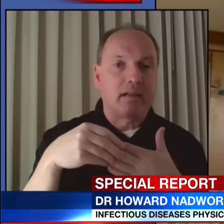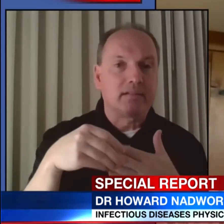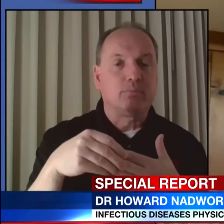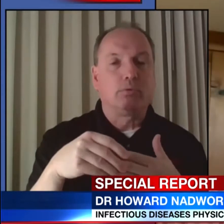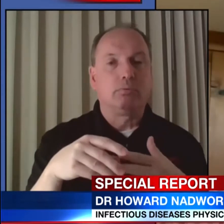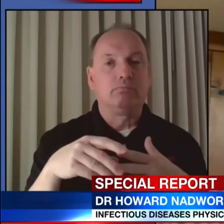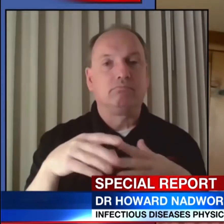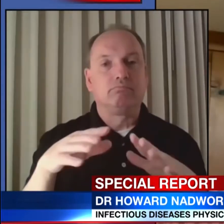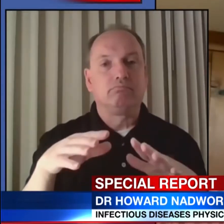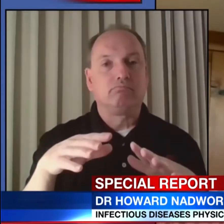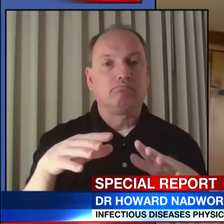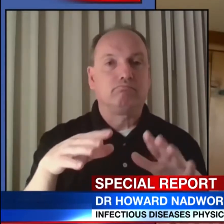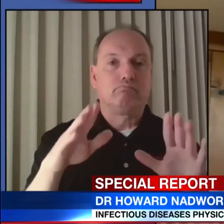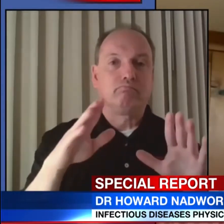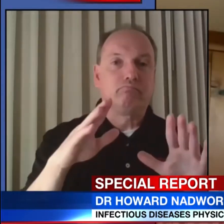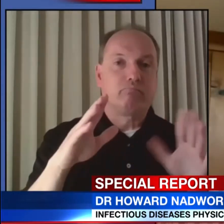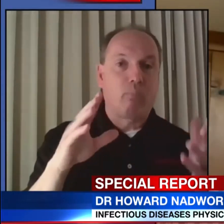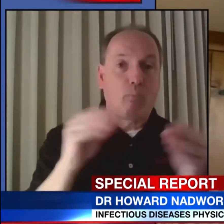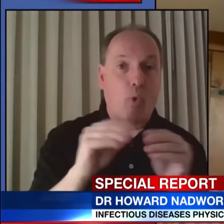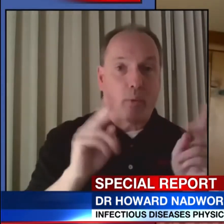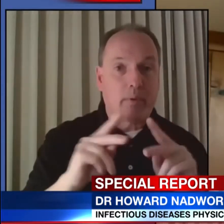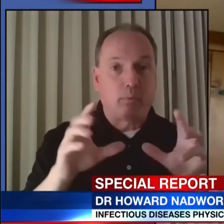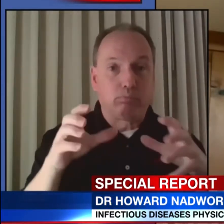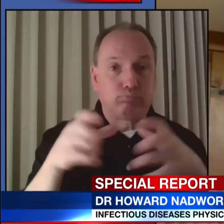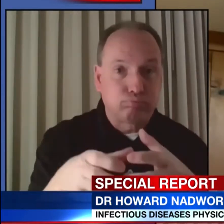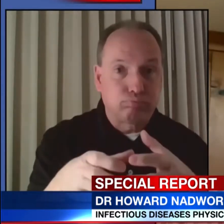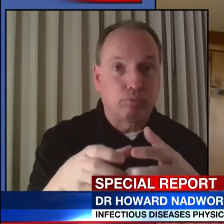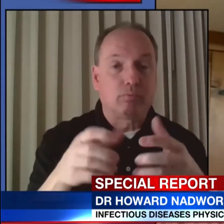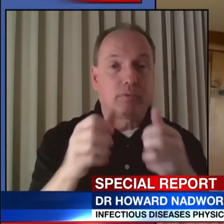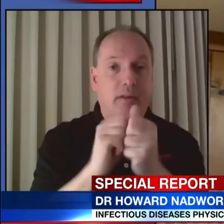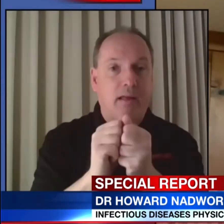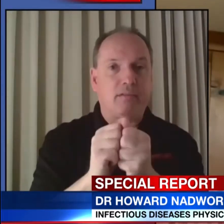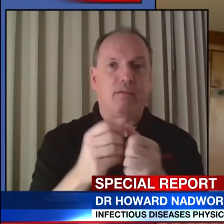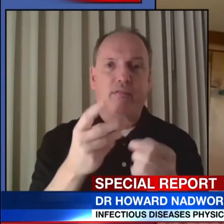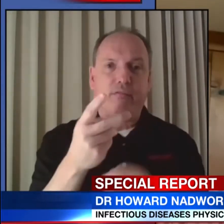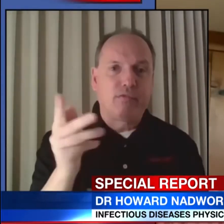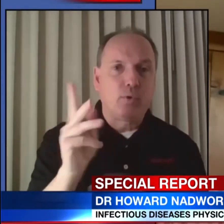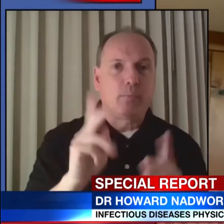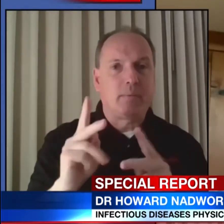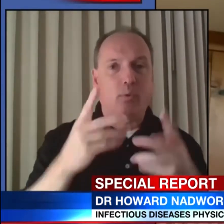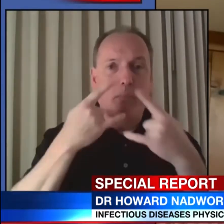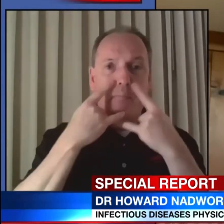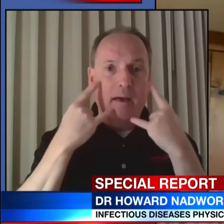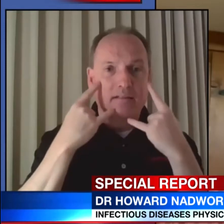VIRUS SPREAD AND AS THE OTHER VARIANCES BECOME MORE COMMON, IF WE DO RELAX AND